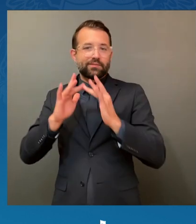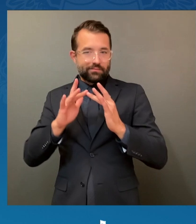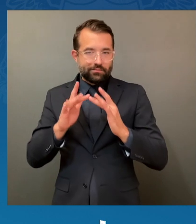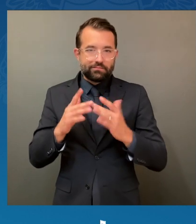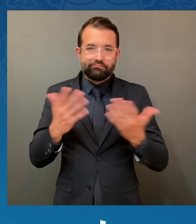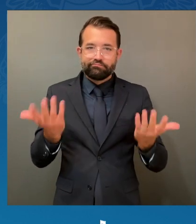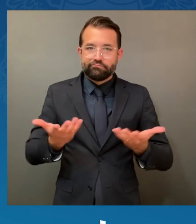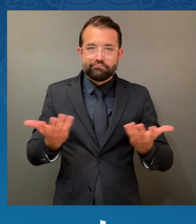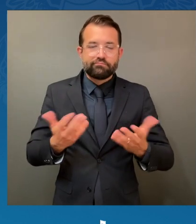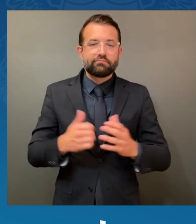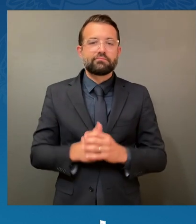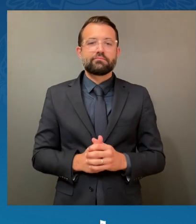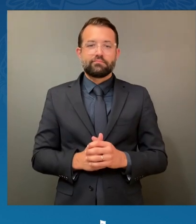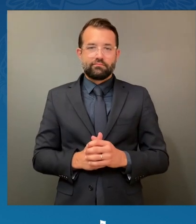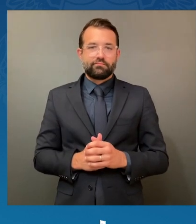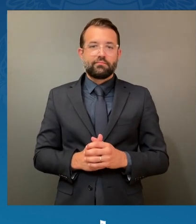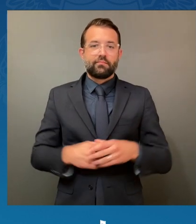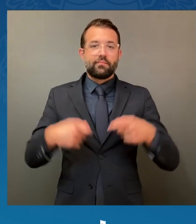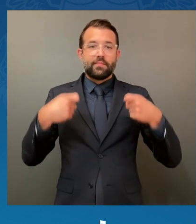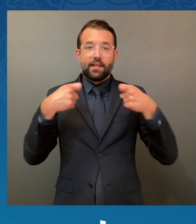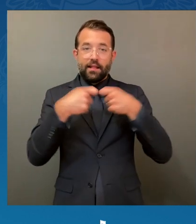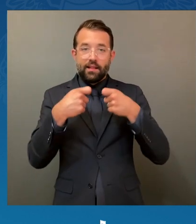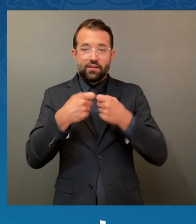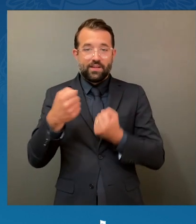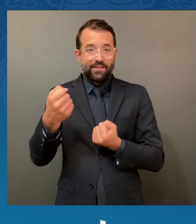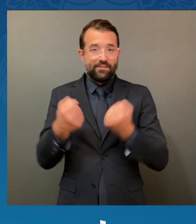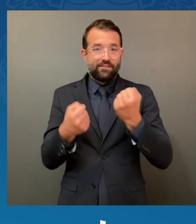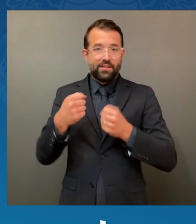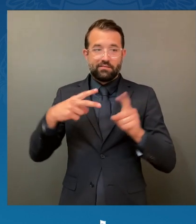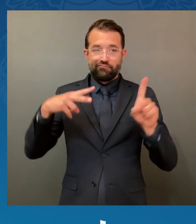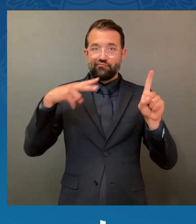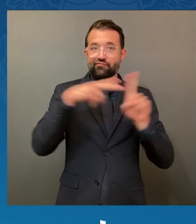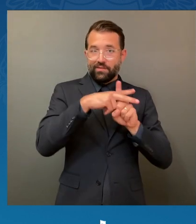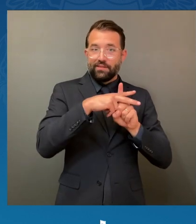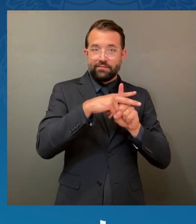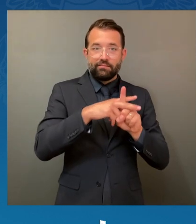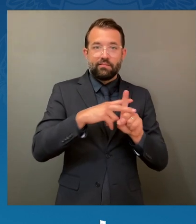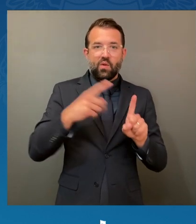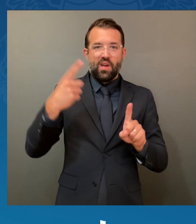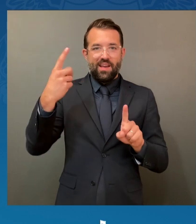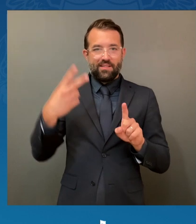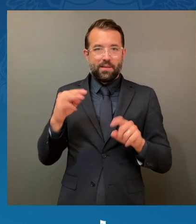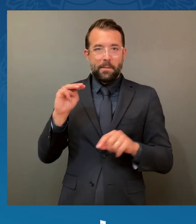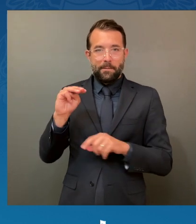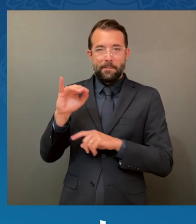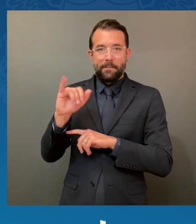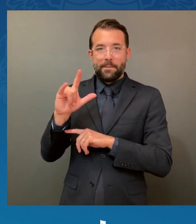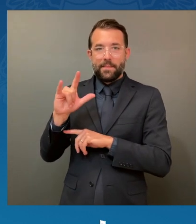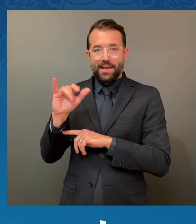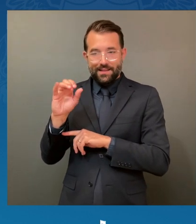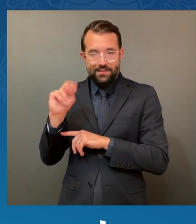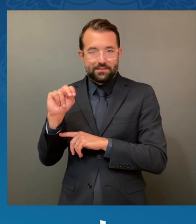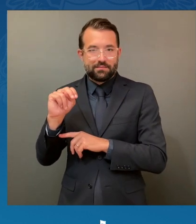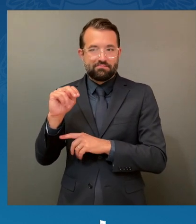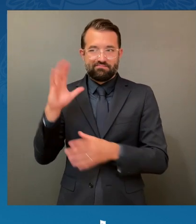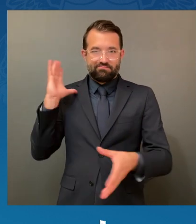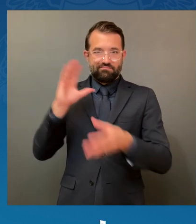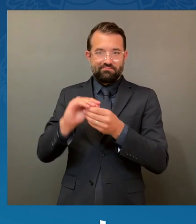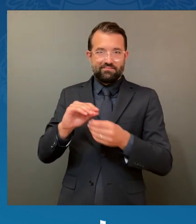Half a million in total. And this too will create jobs. In fact, General Motors recently announced